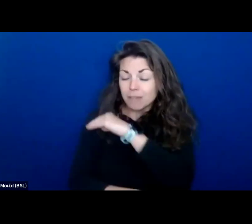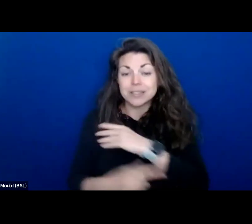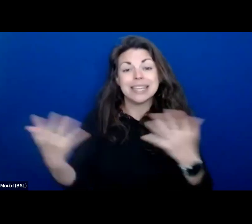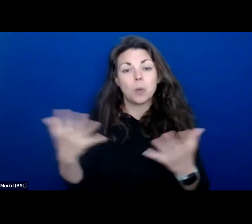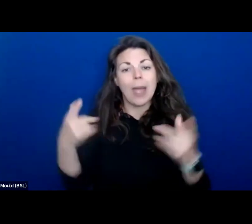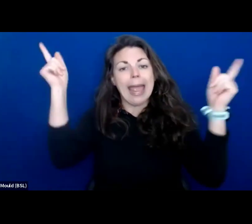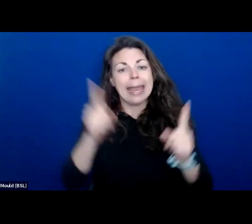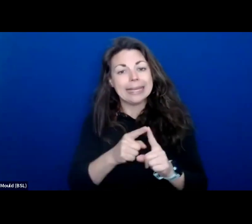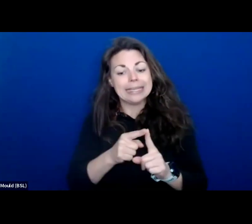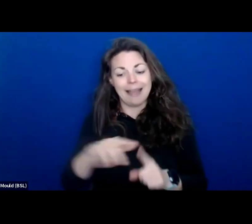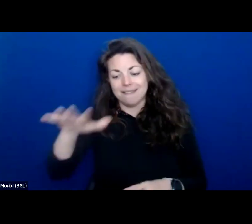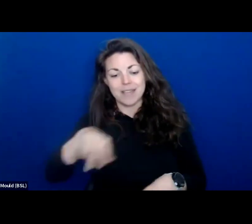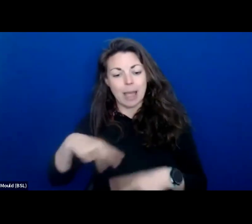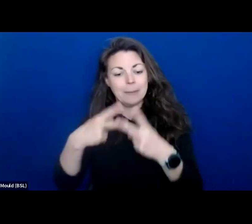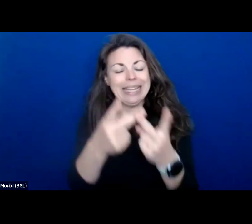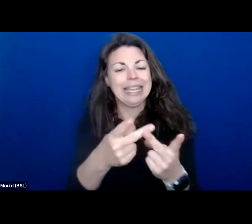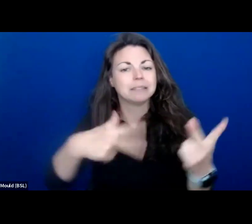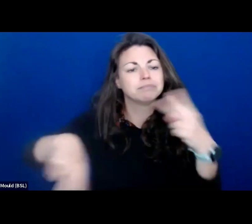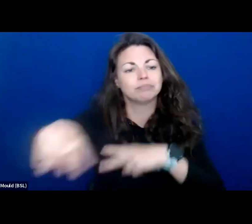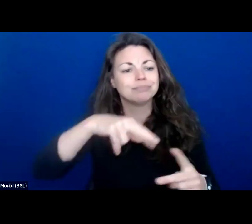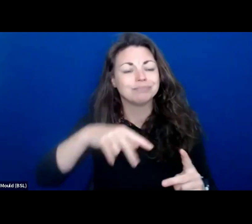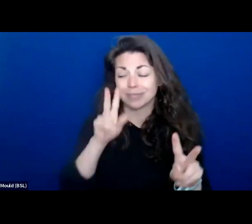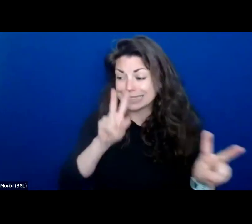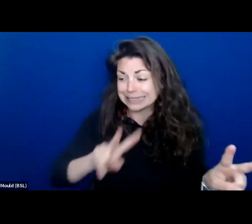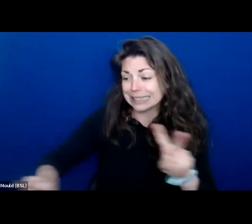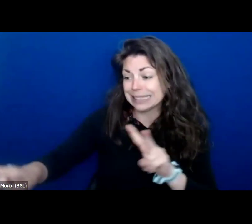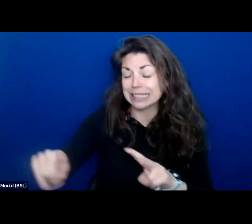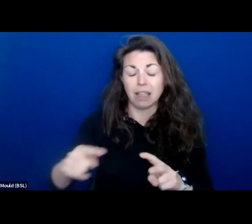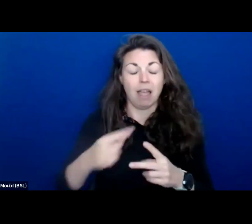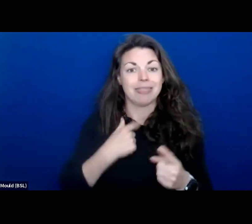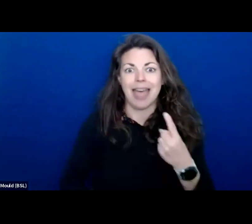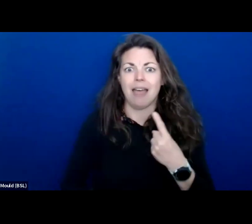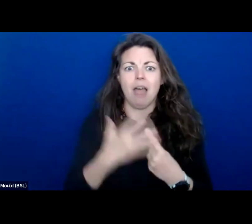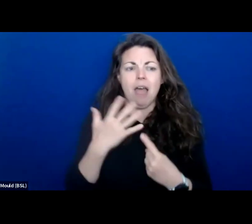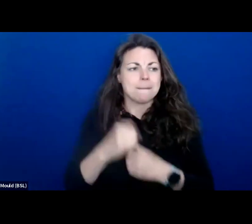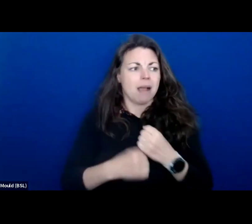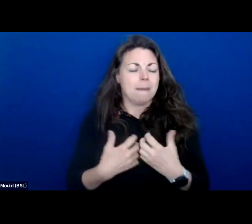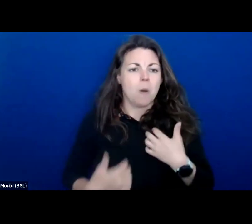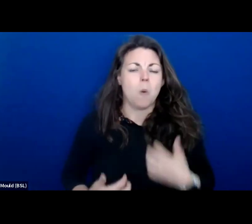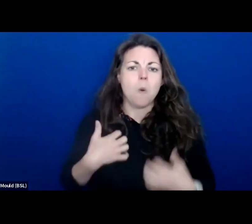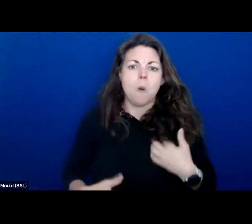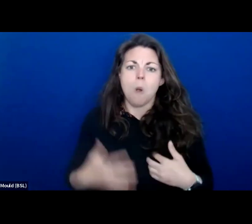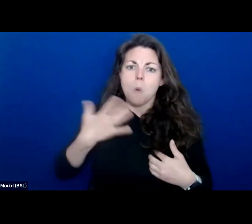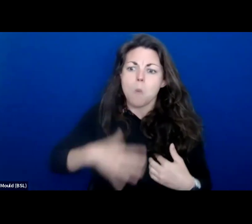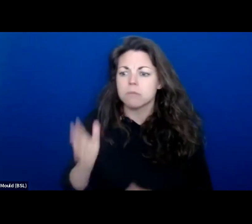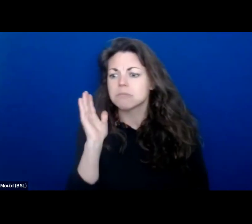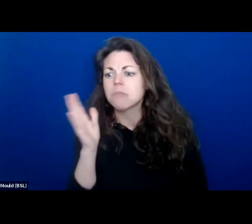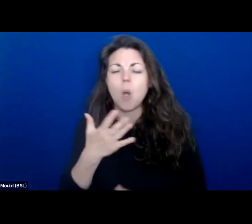that just drove my passion to wanting to make a change. It drove my passion of wanting to speak out about the injustice